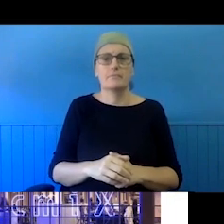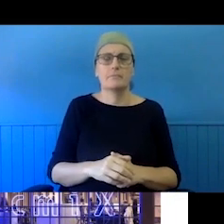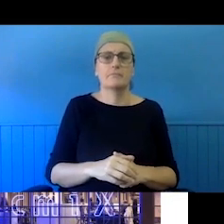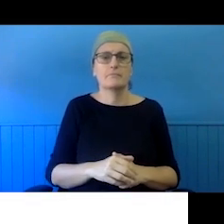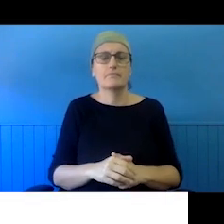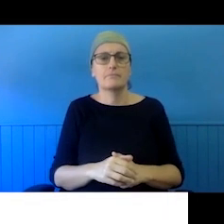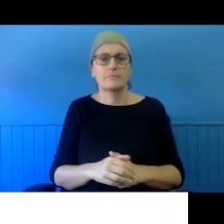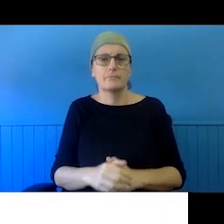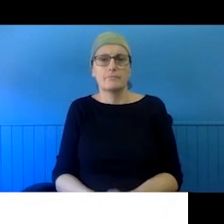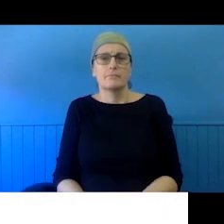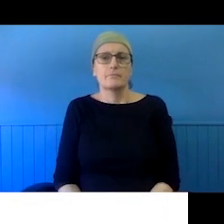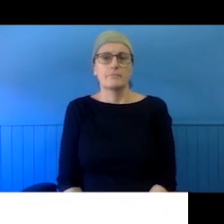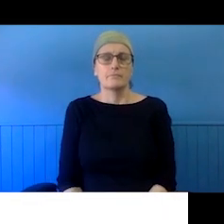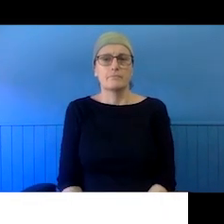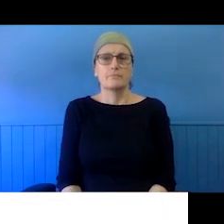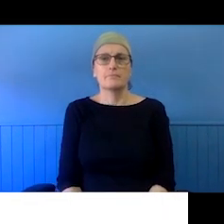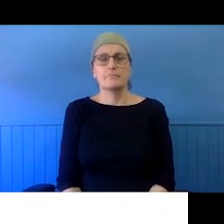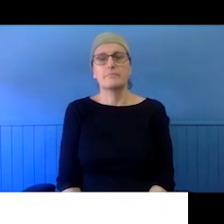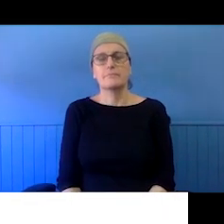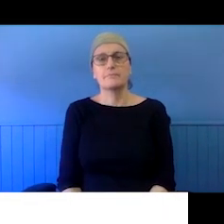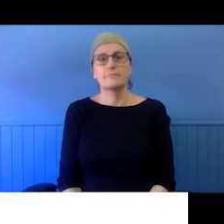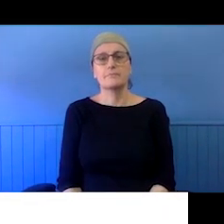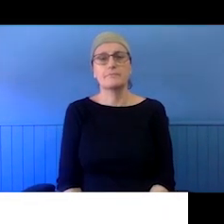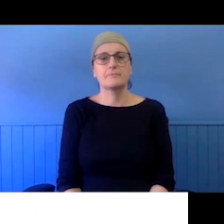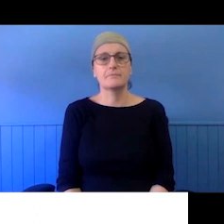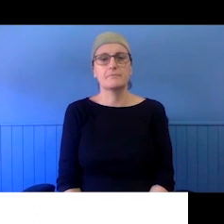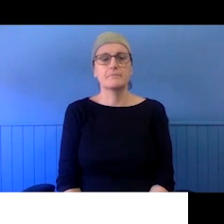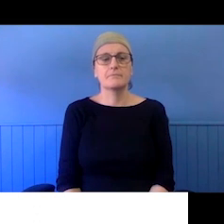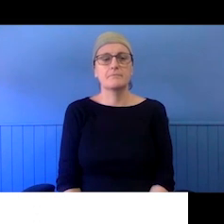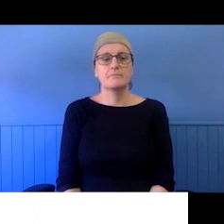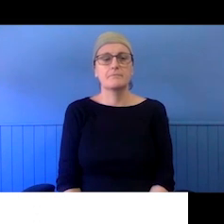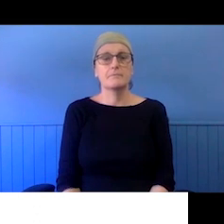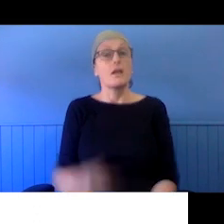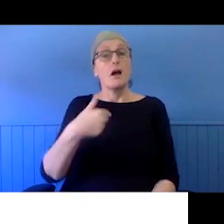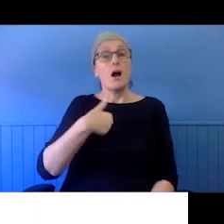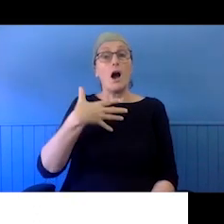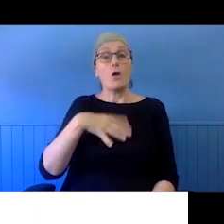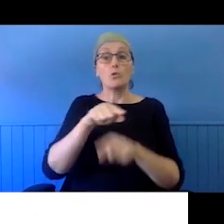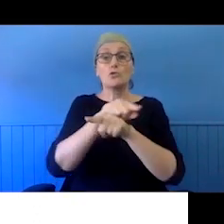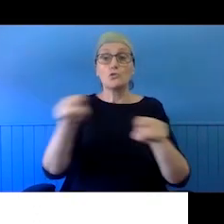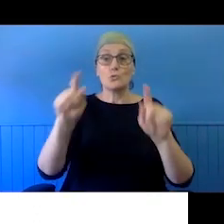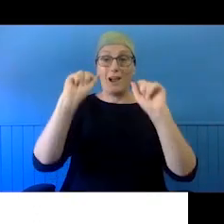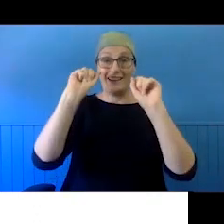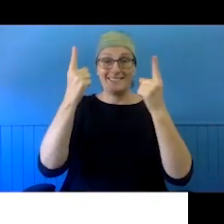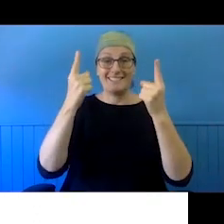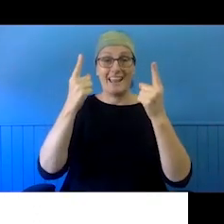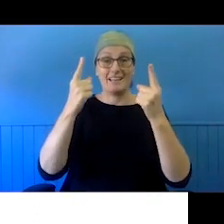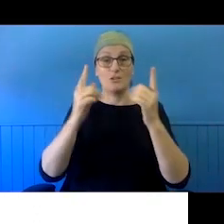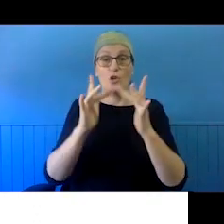understand the sort of digital business model - it's got to be part of your bigger thinking. And given we've got plenty of time at hand -